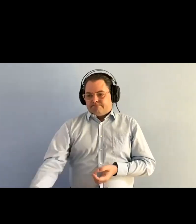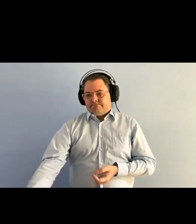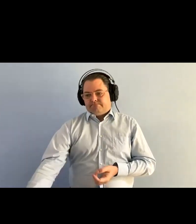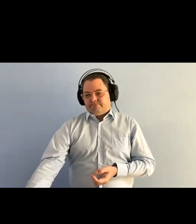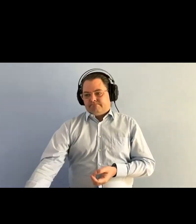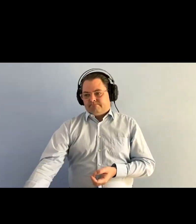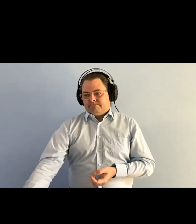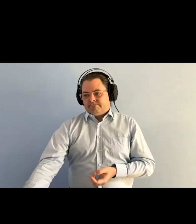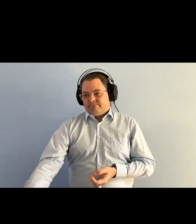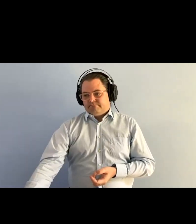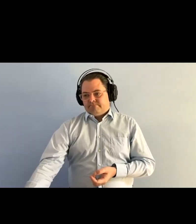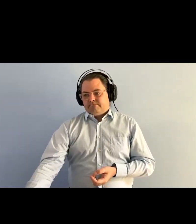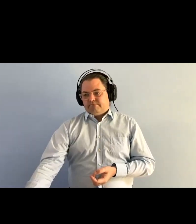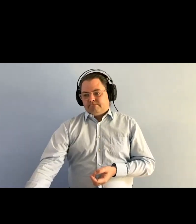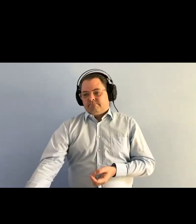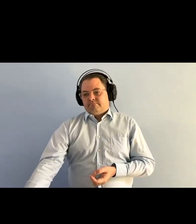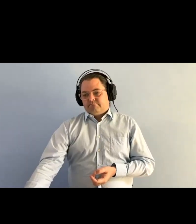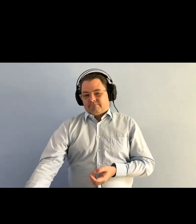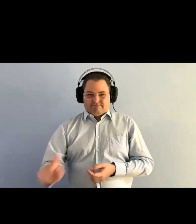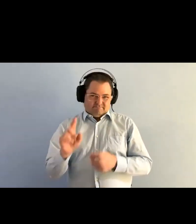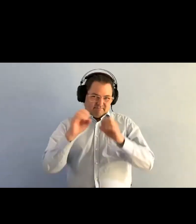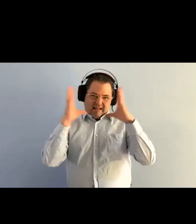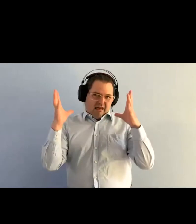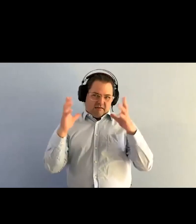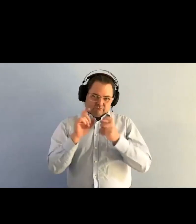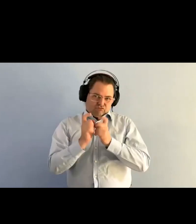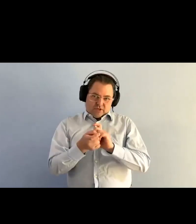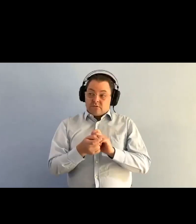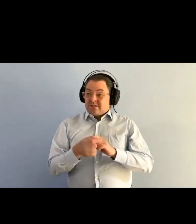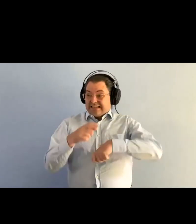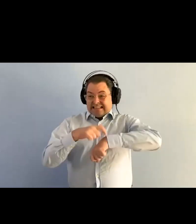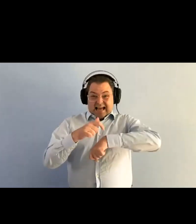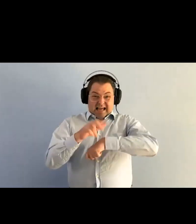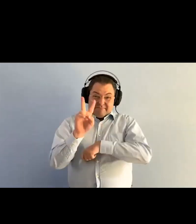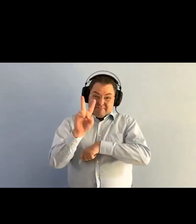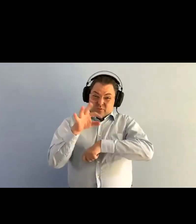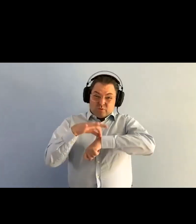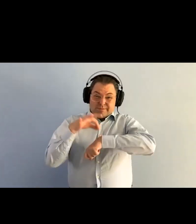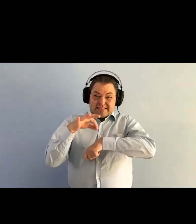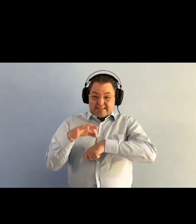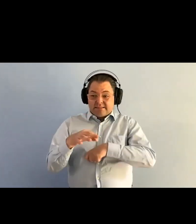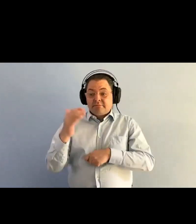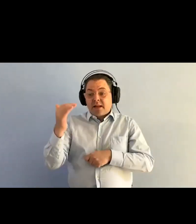Ricardo. The time is now indeed. So nothing